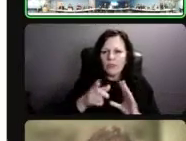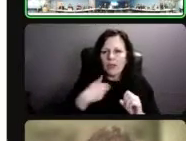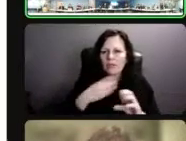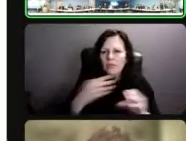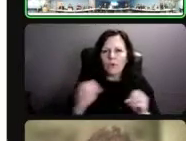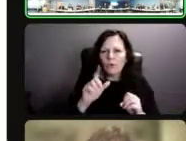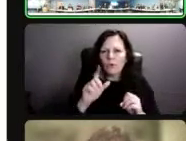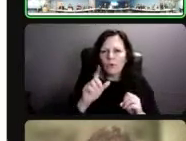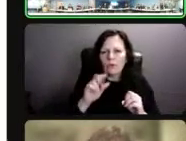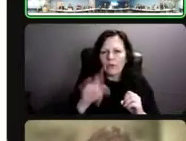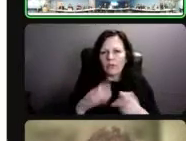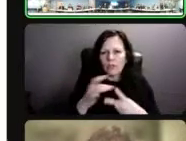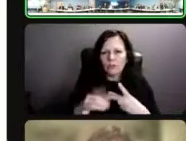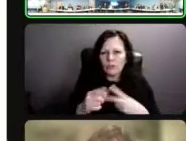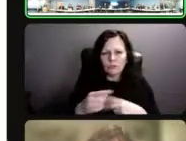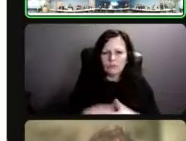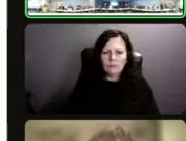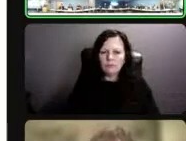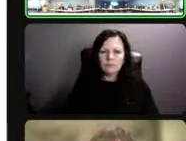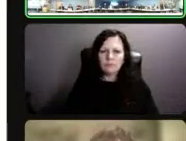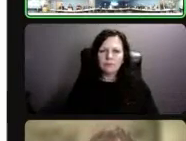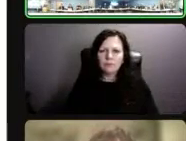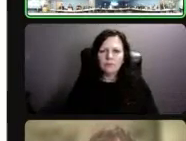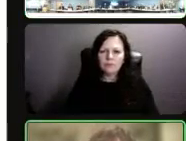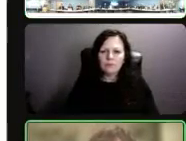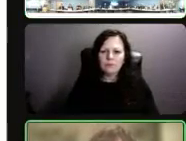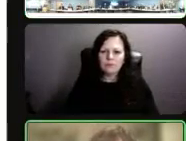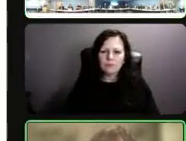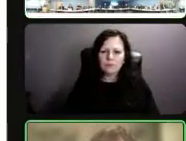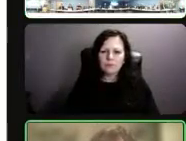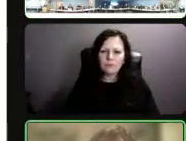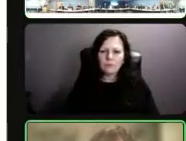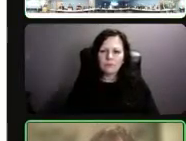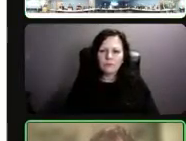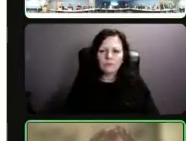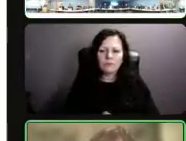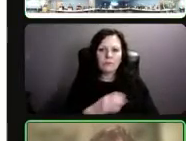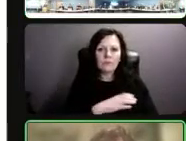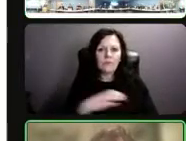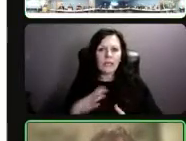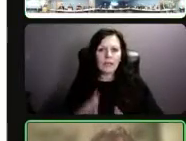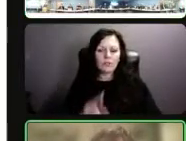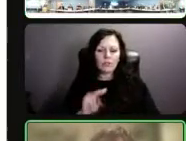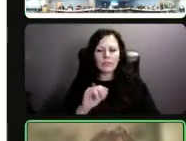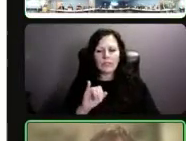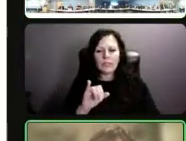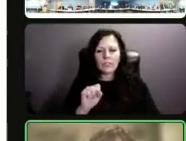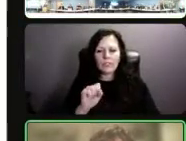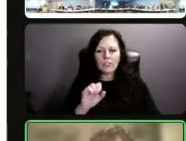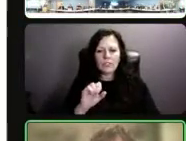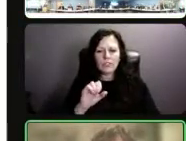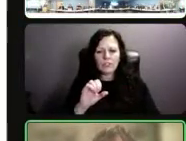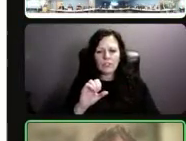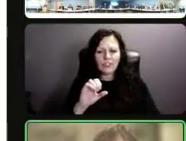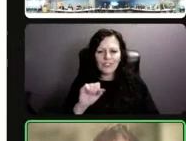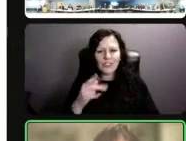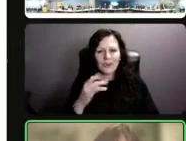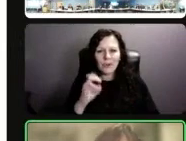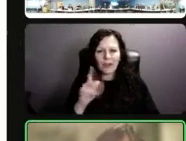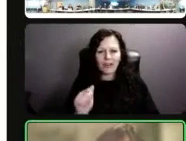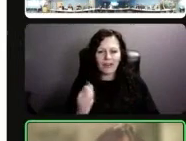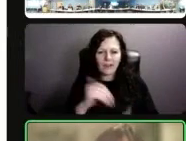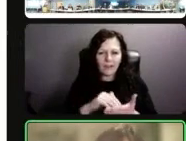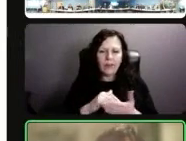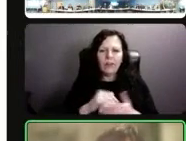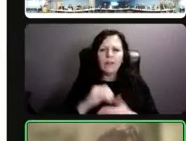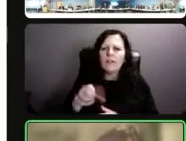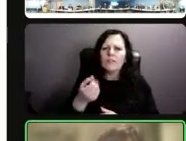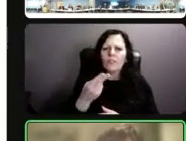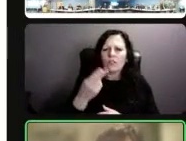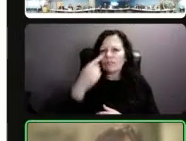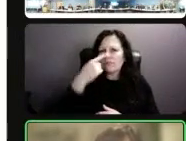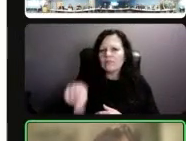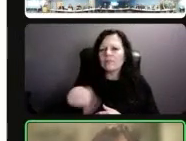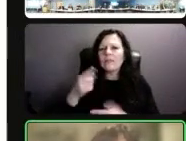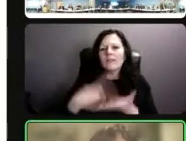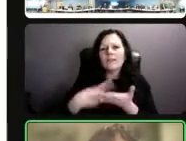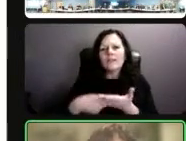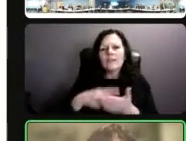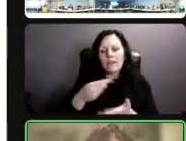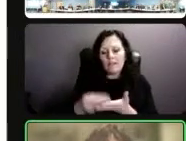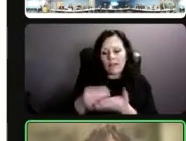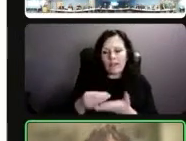SO THERE IS NO DOUBT IN YOUR